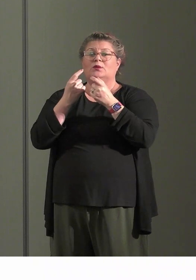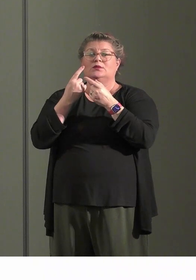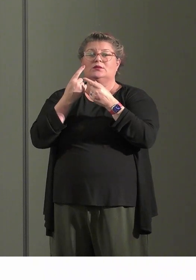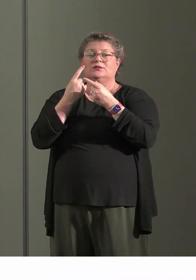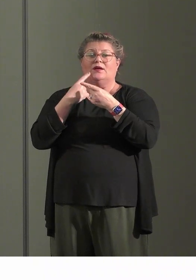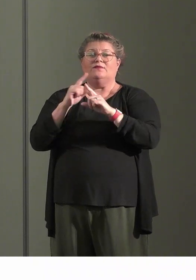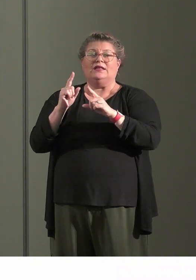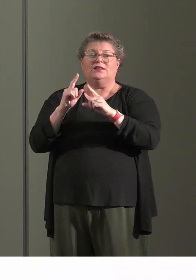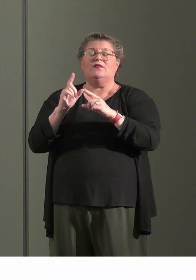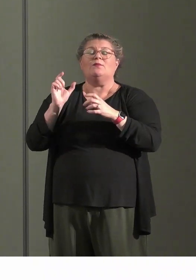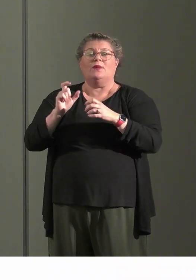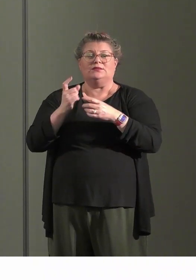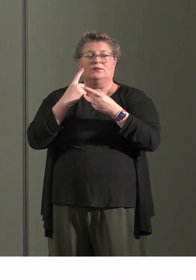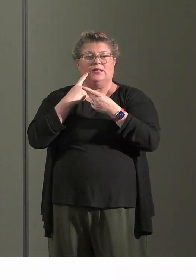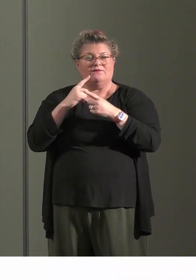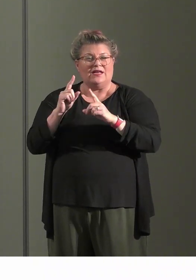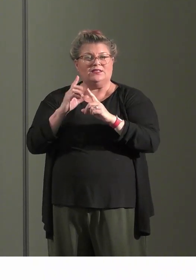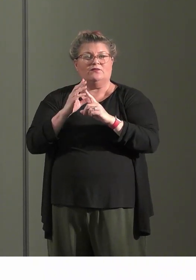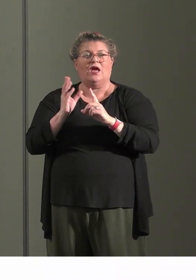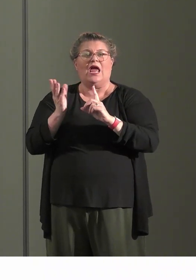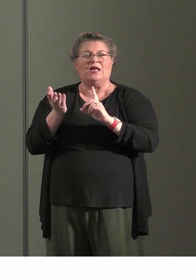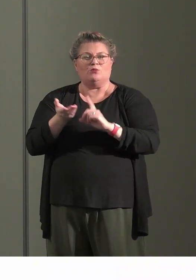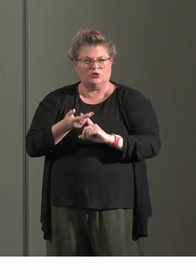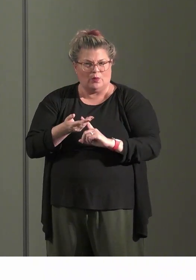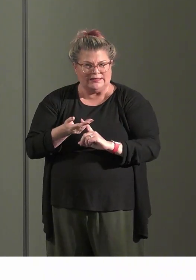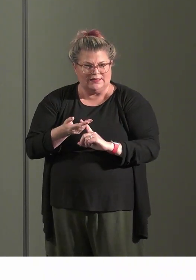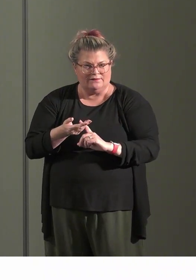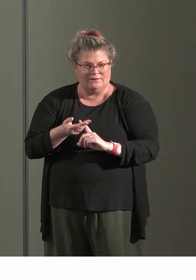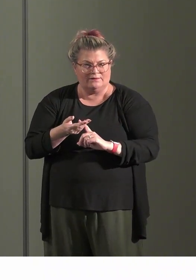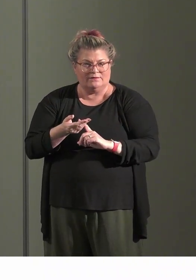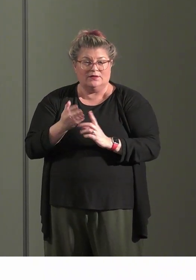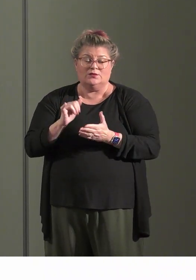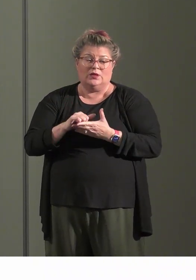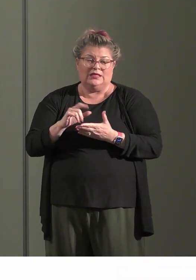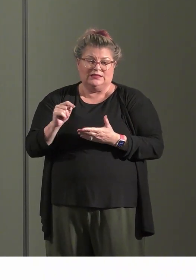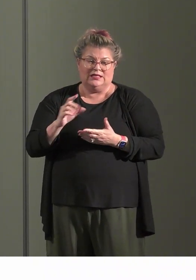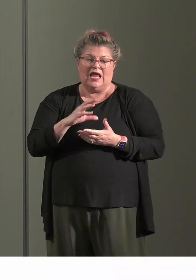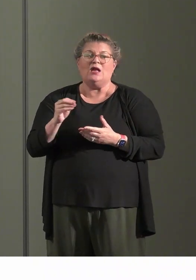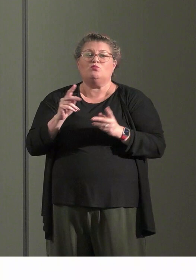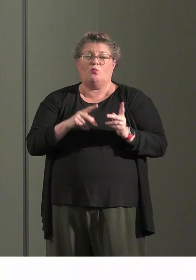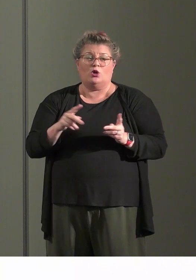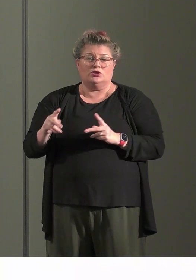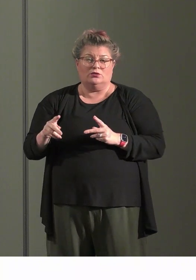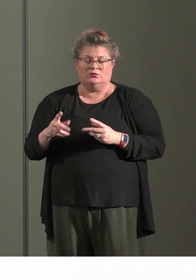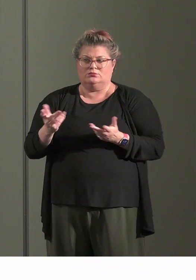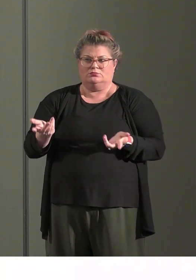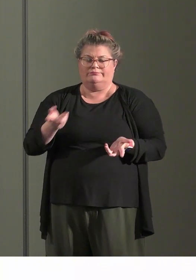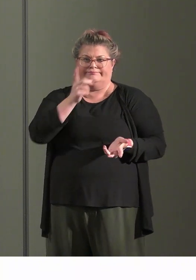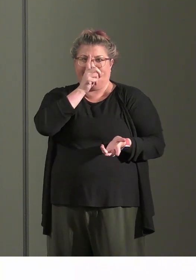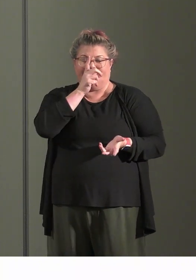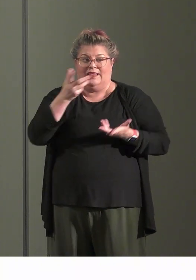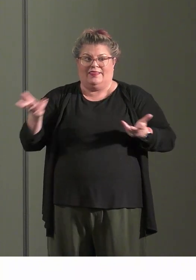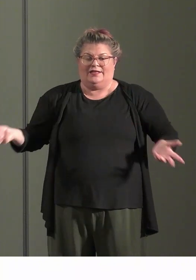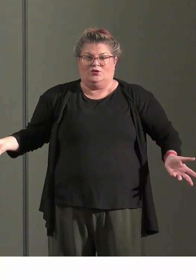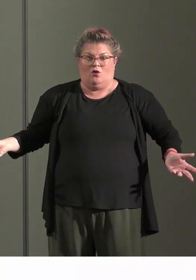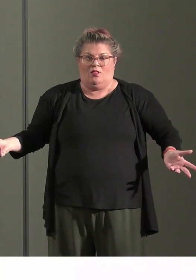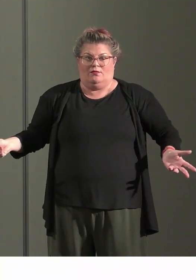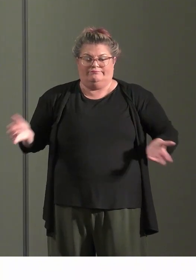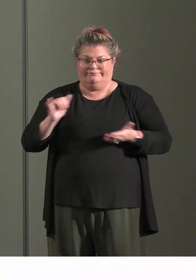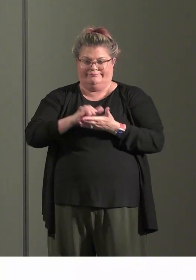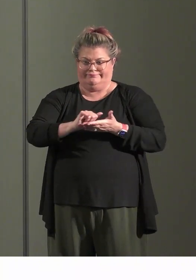dissuasive and that is it. There is not much of clarity of what it means and because the